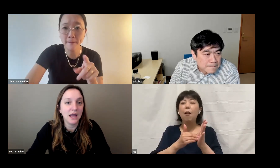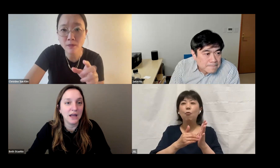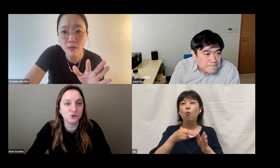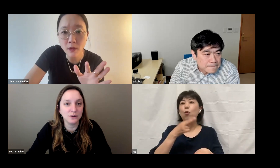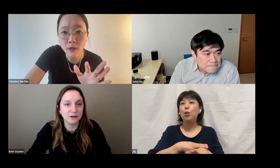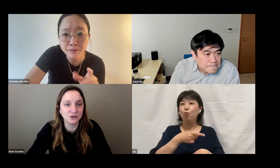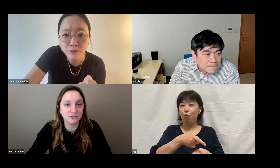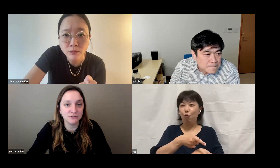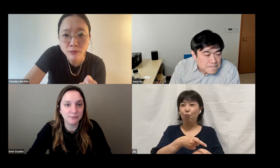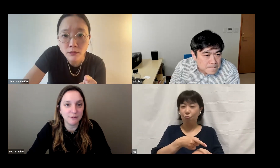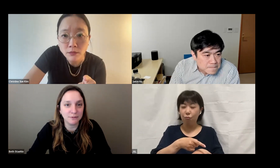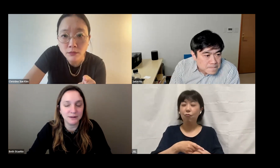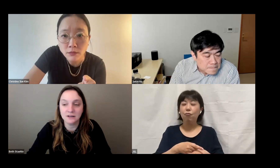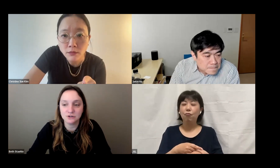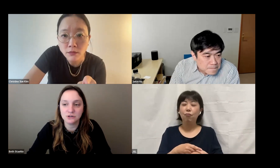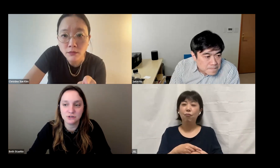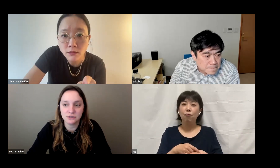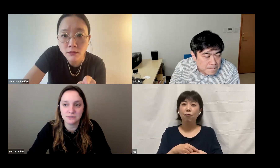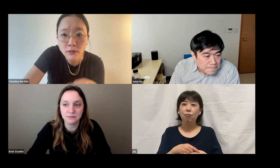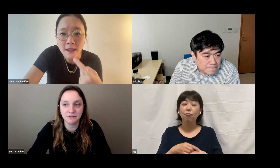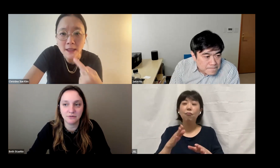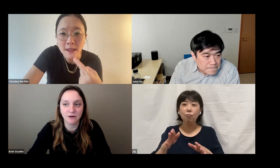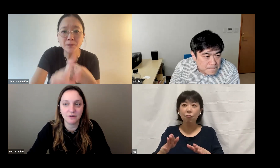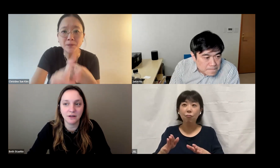and Joi, I'm not sure if you remember, but I introduced you to my friend Ravi